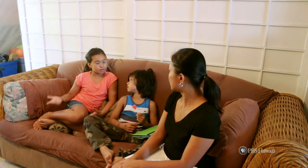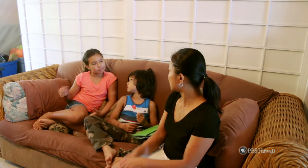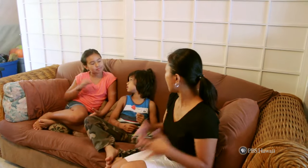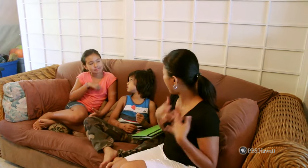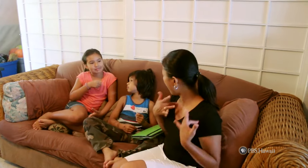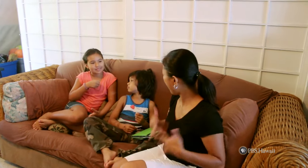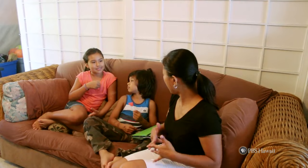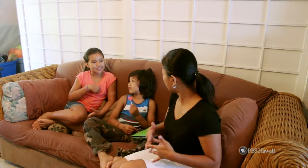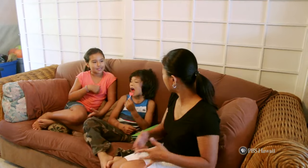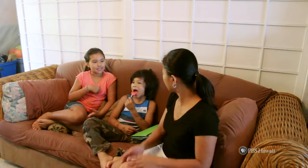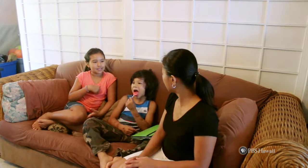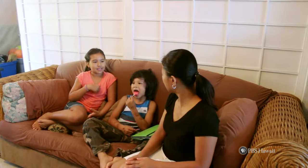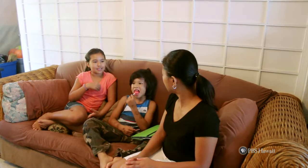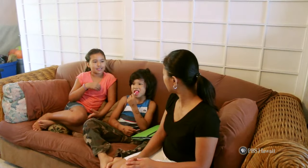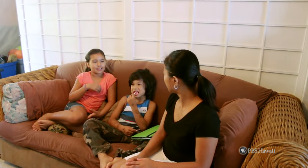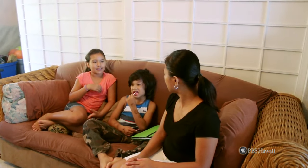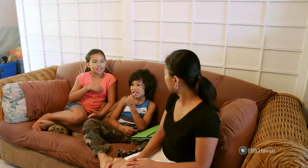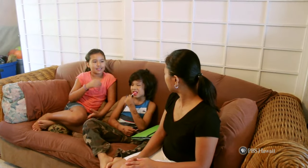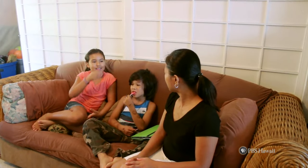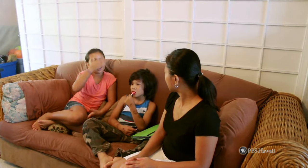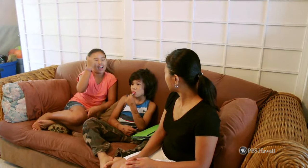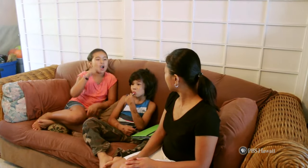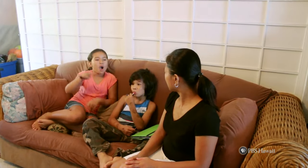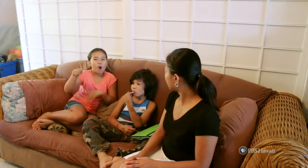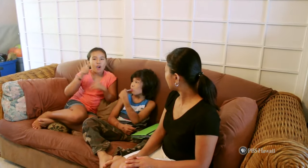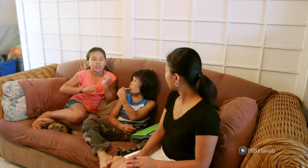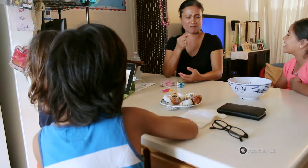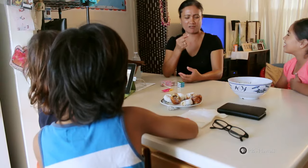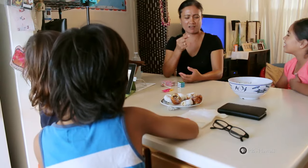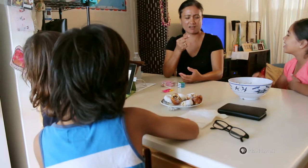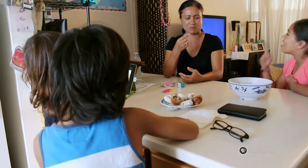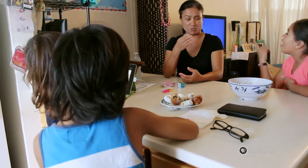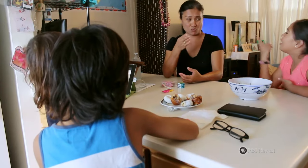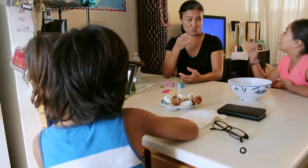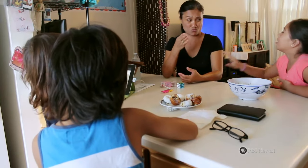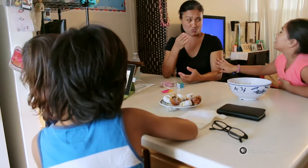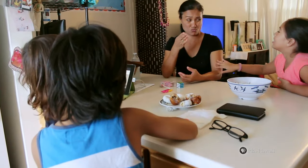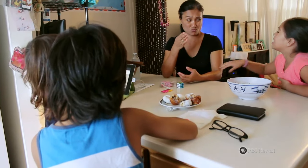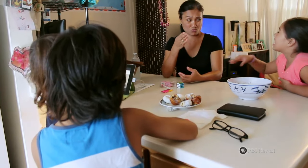with me through sign language every day. My youngest daughter Rainna is very fluent at